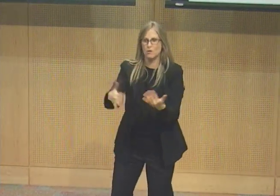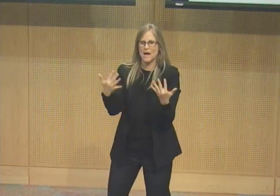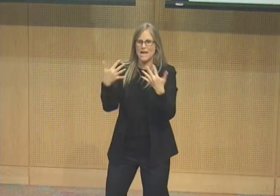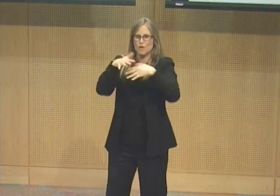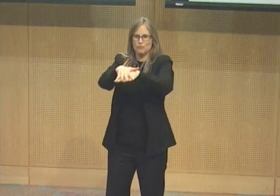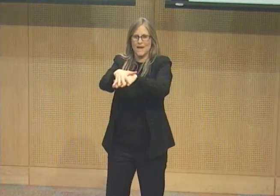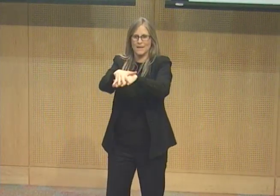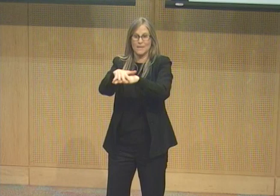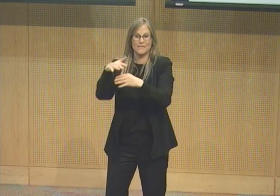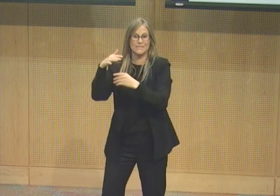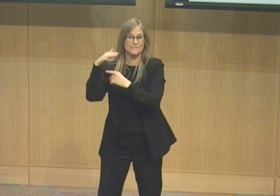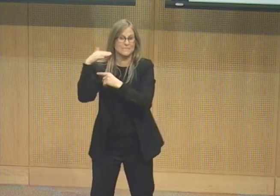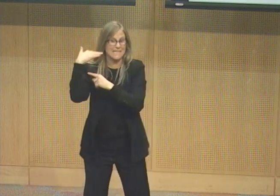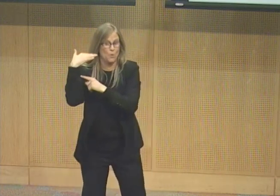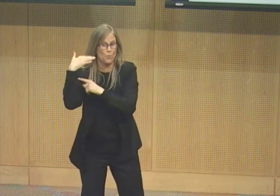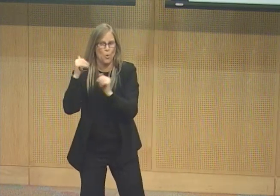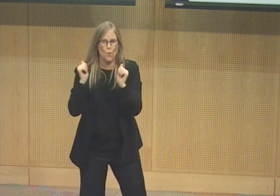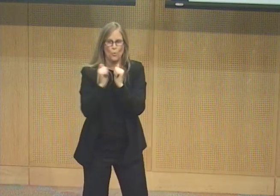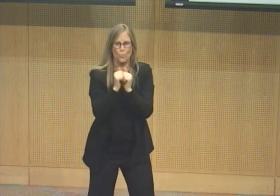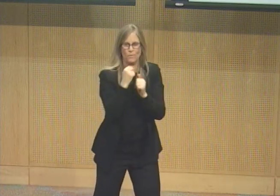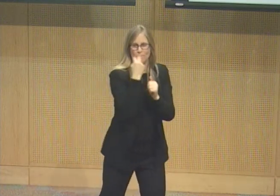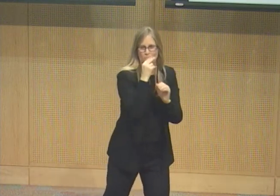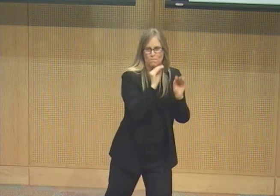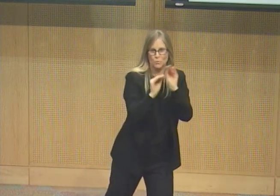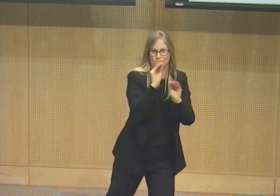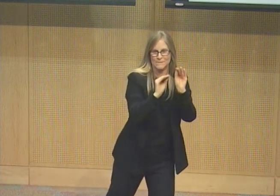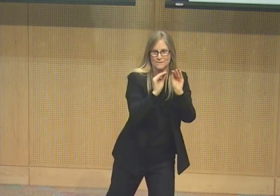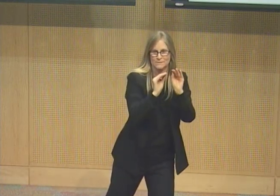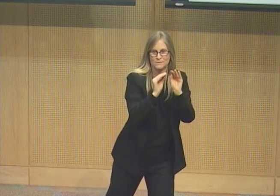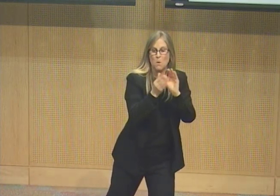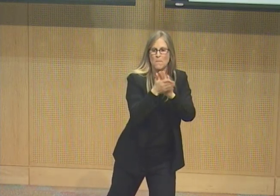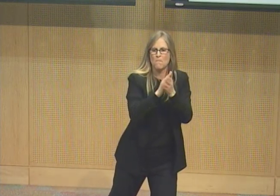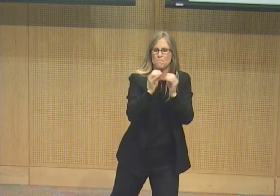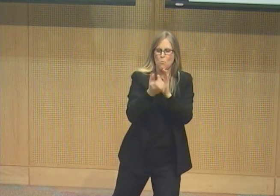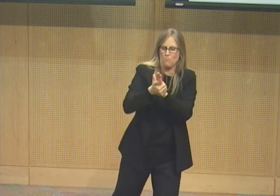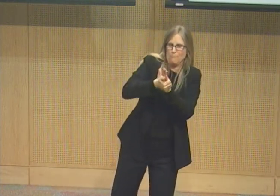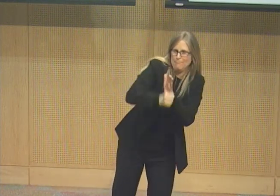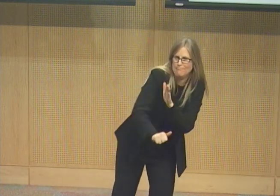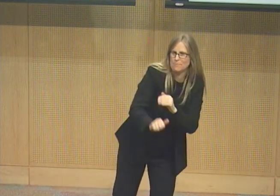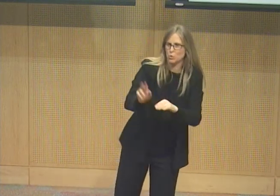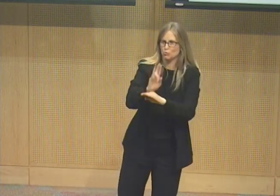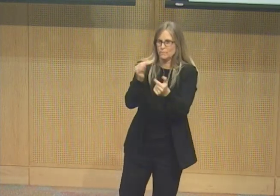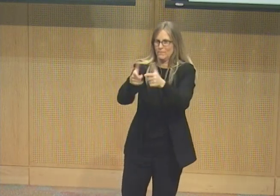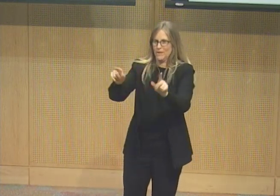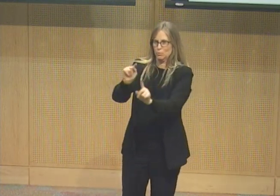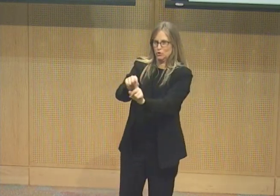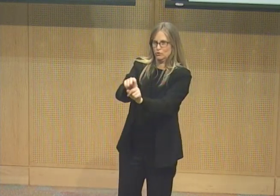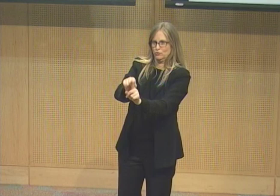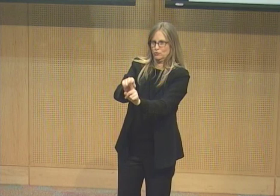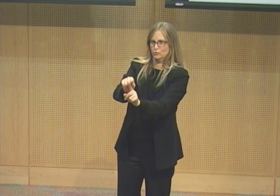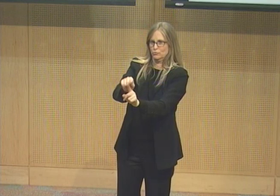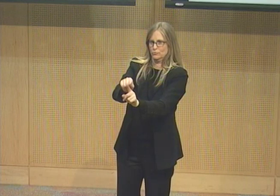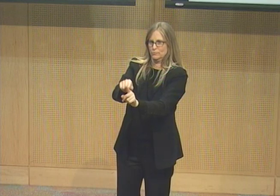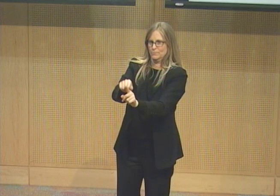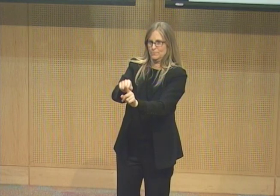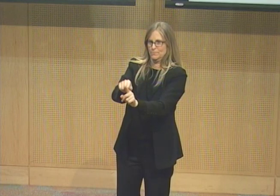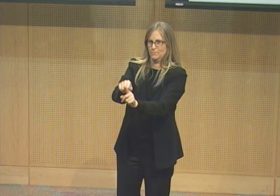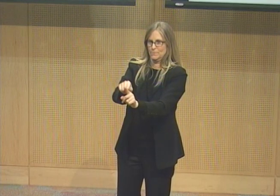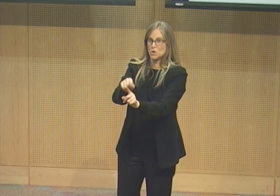it says the implant helps children integrate the sound with a speaker's lip movements,